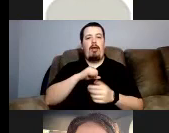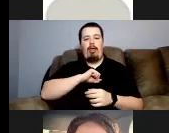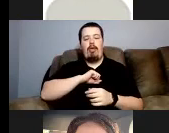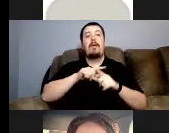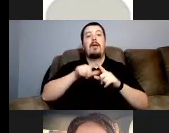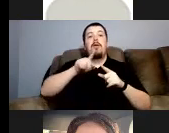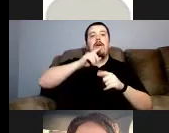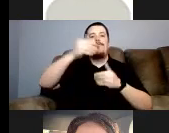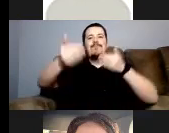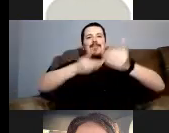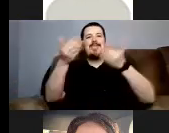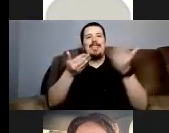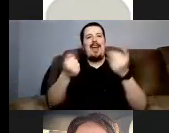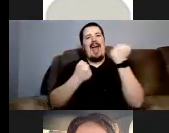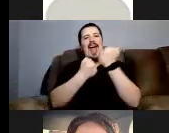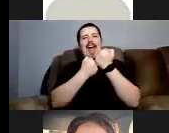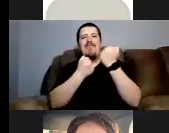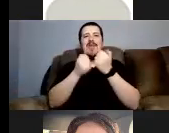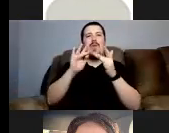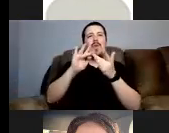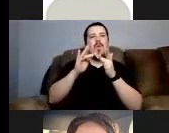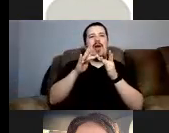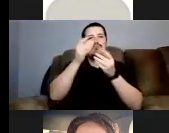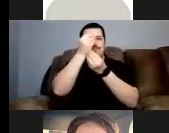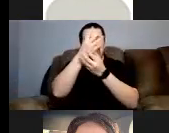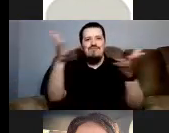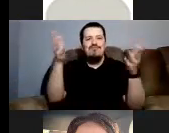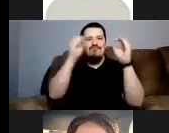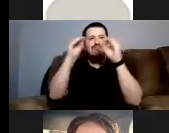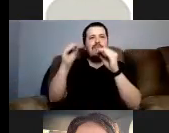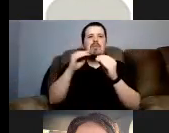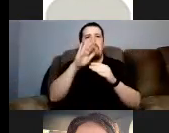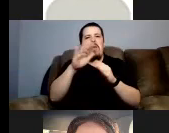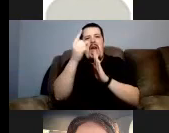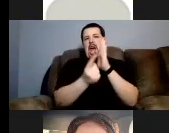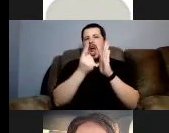Welcome everybody to our advocacy webinar um we plan to go about an hour here and we're